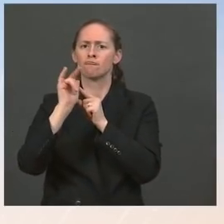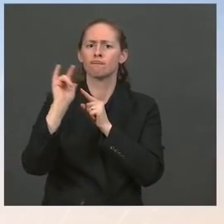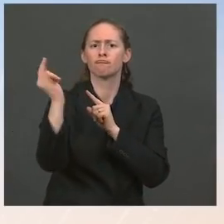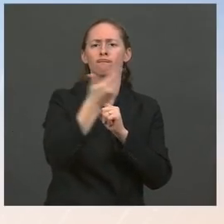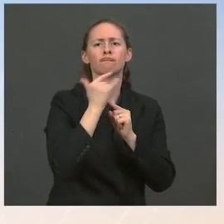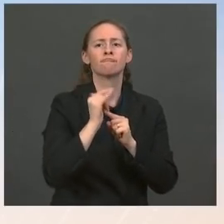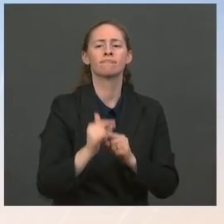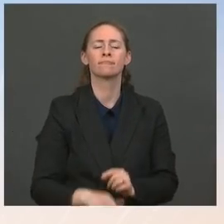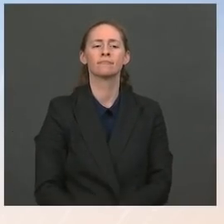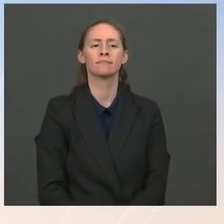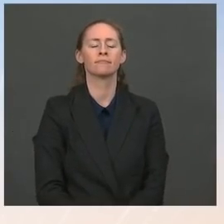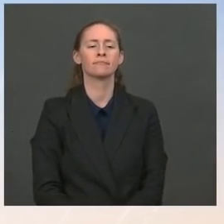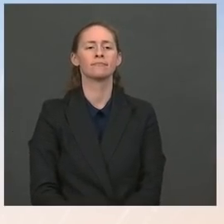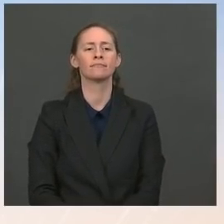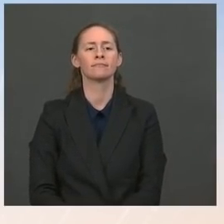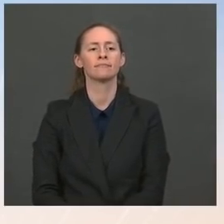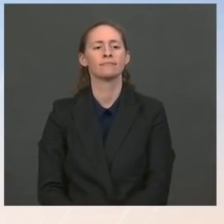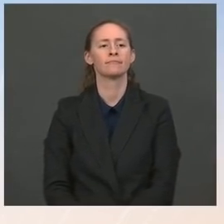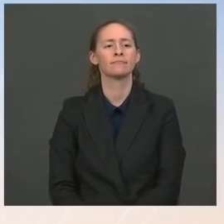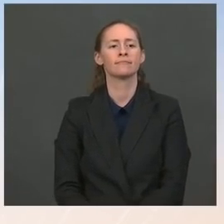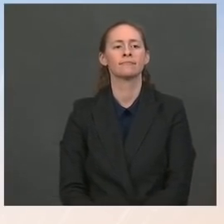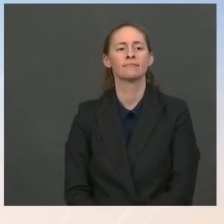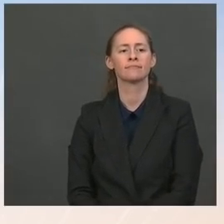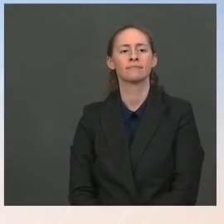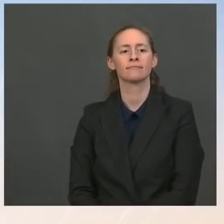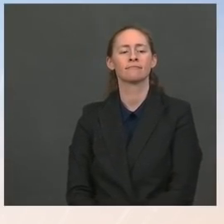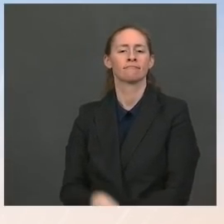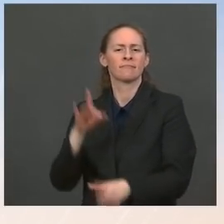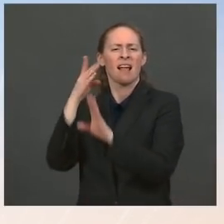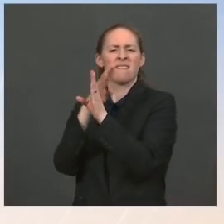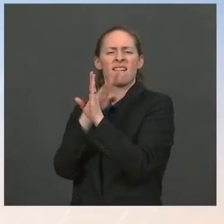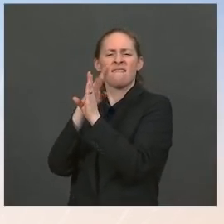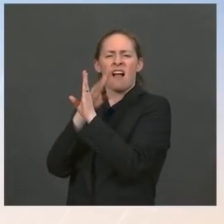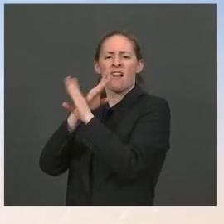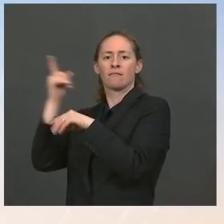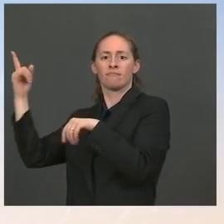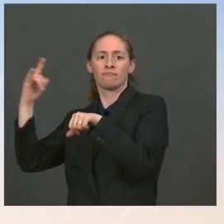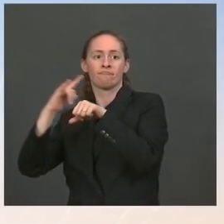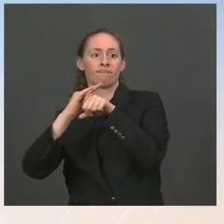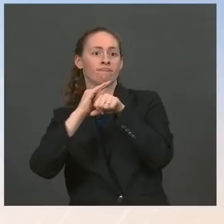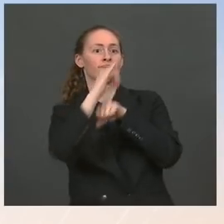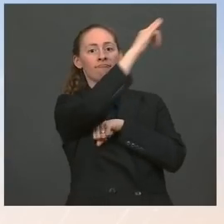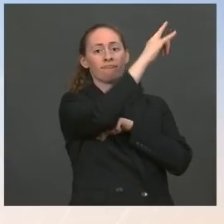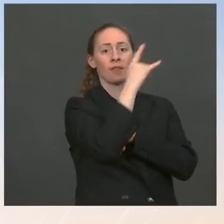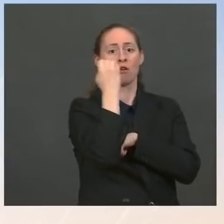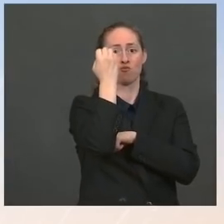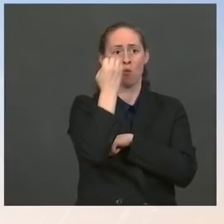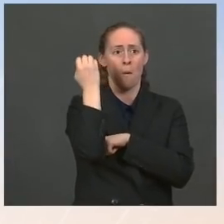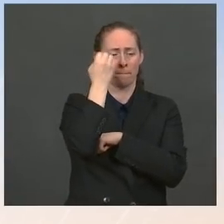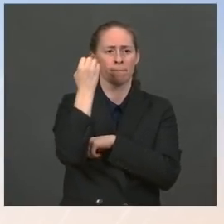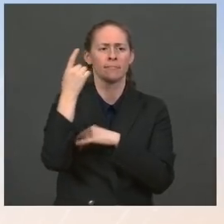the President signaled he was considering some changes -- possible changes to the filibuster and would have more to say soon.